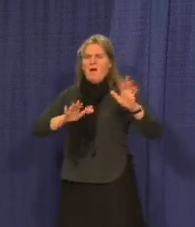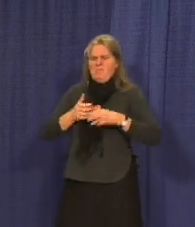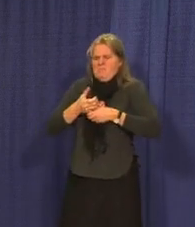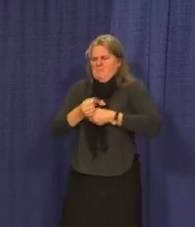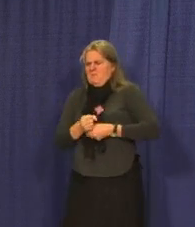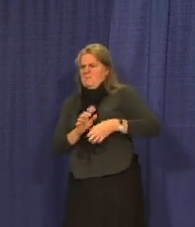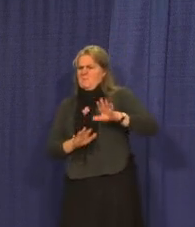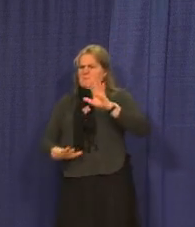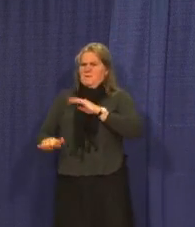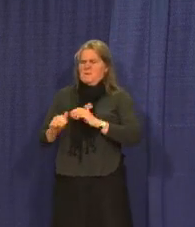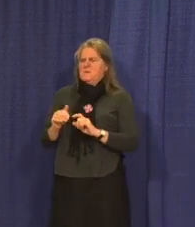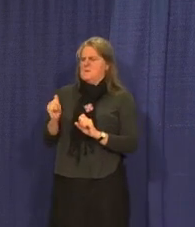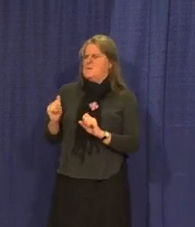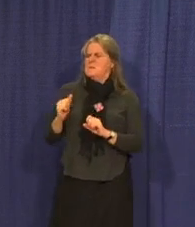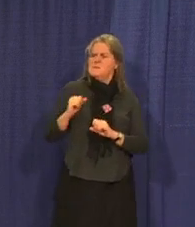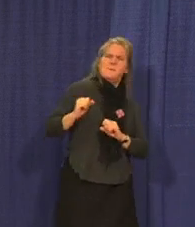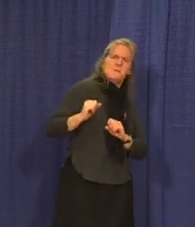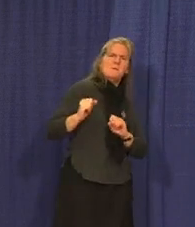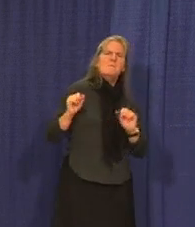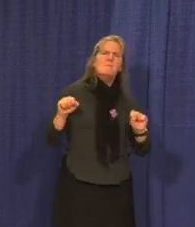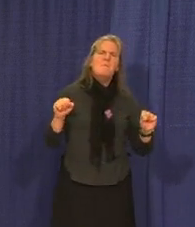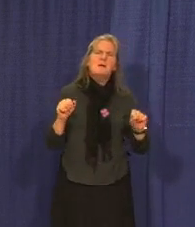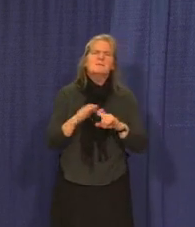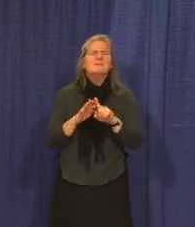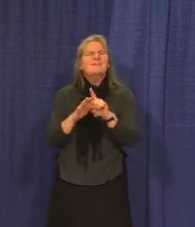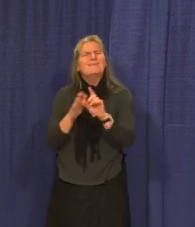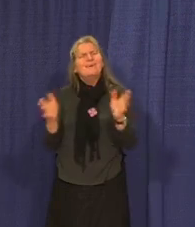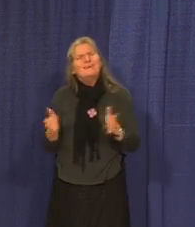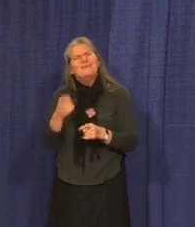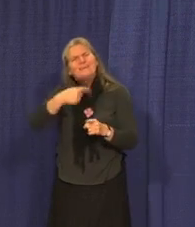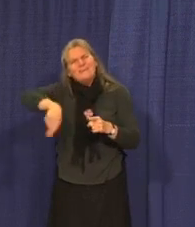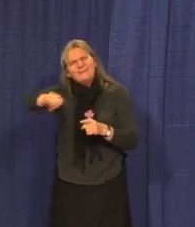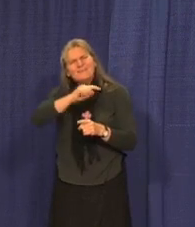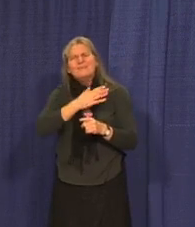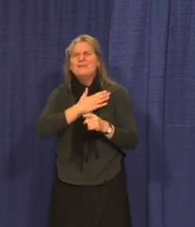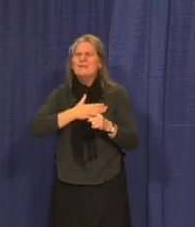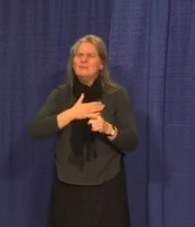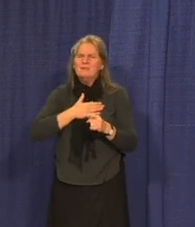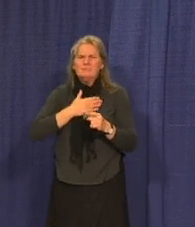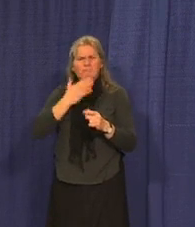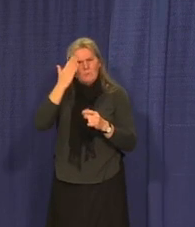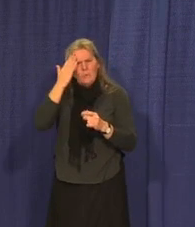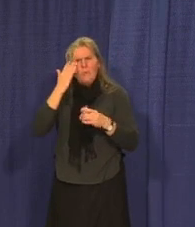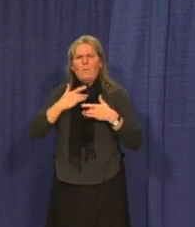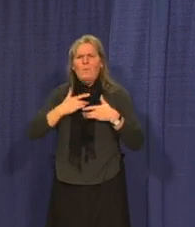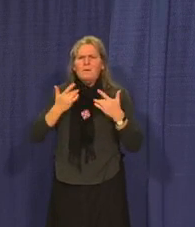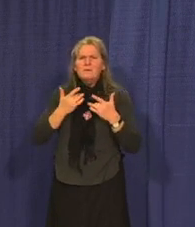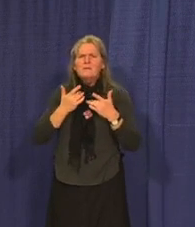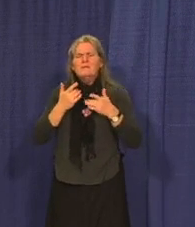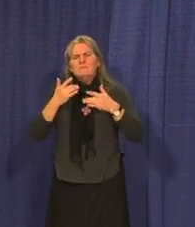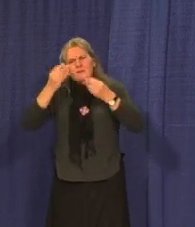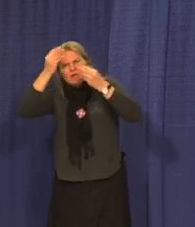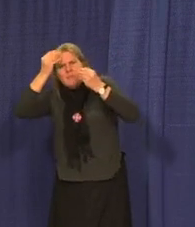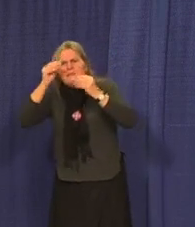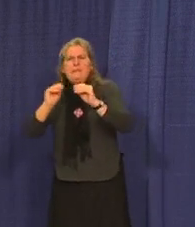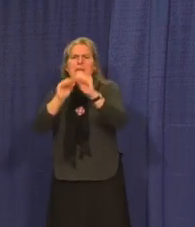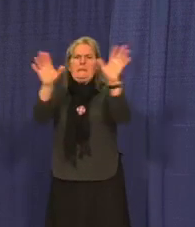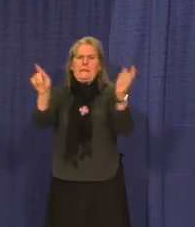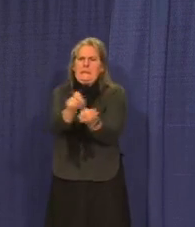cause unnecessary panic, distrust, and resentment. So again, I encourage all Yukoners, please stay informed